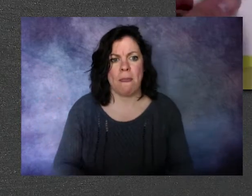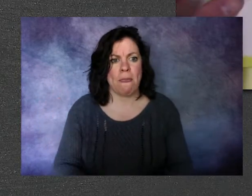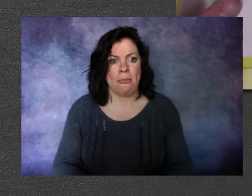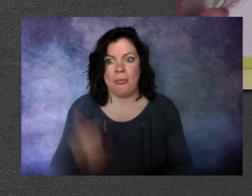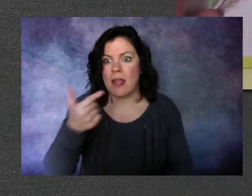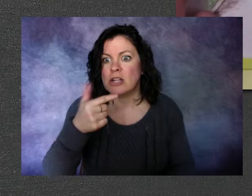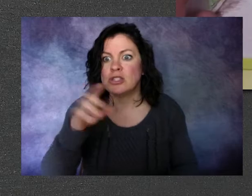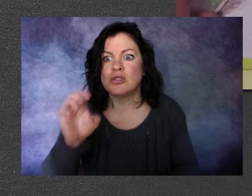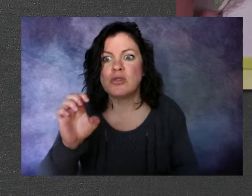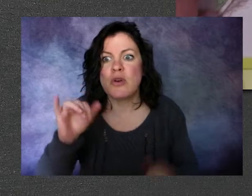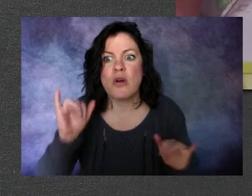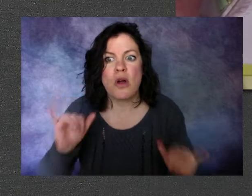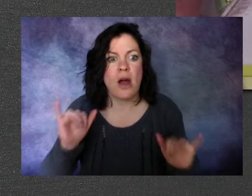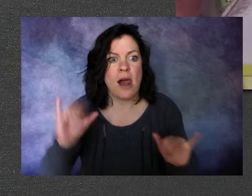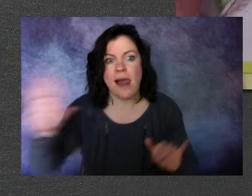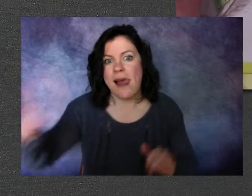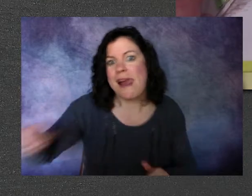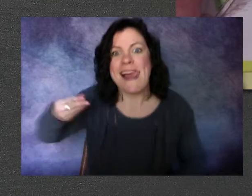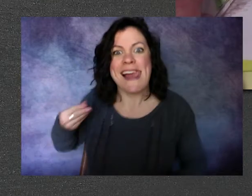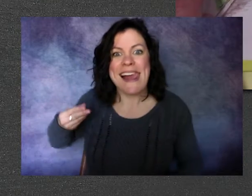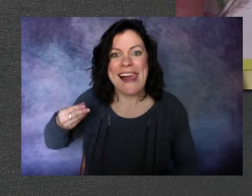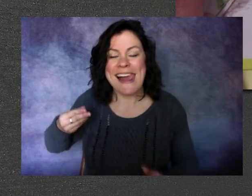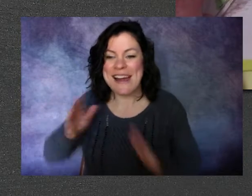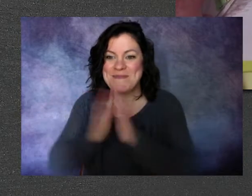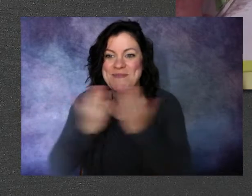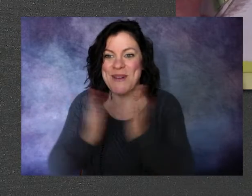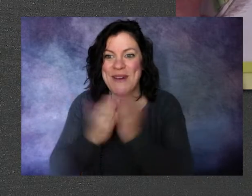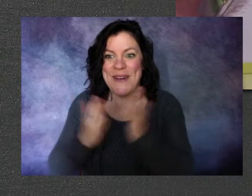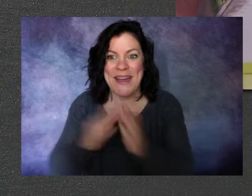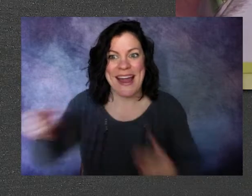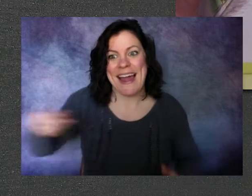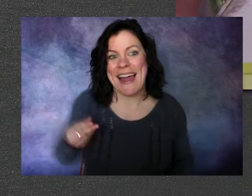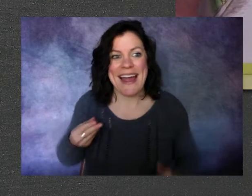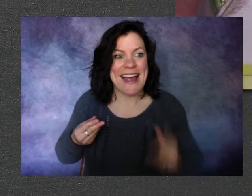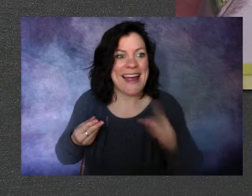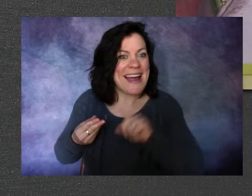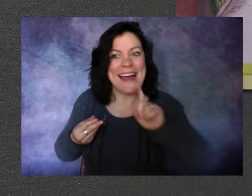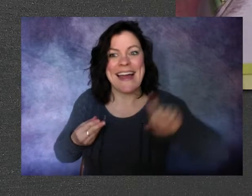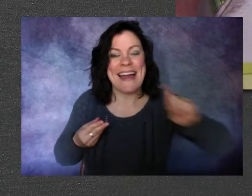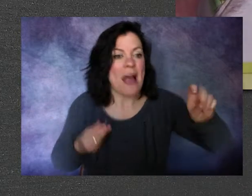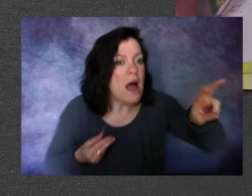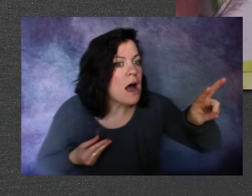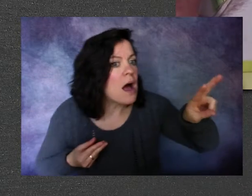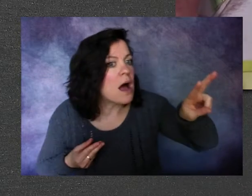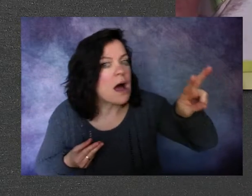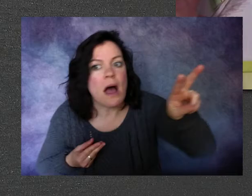George was all ready to take the dinosaur book home and read it with his friend, when another book caught his eye.